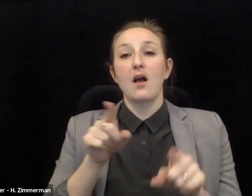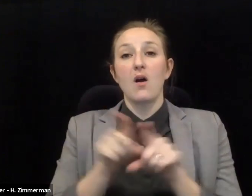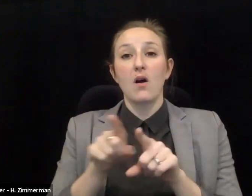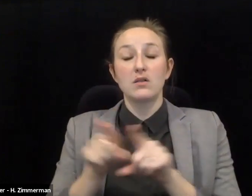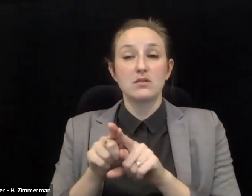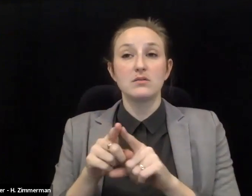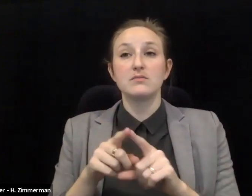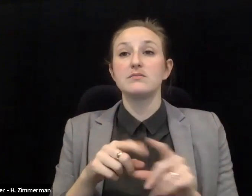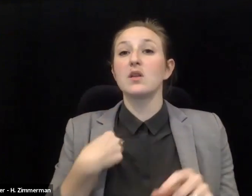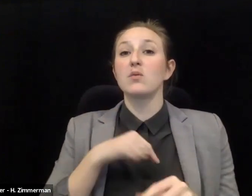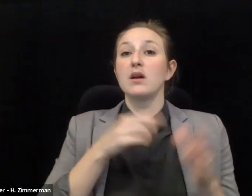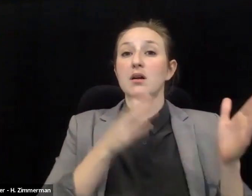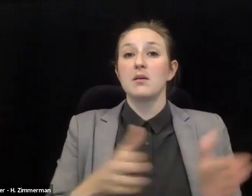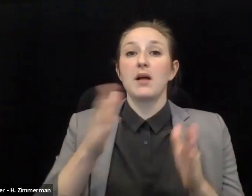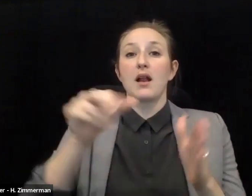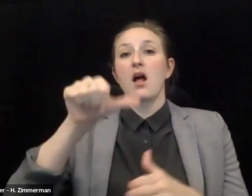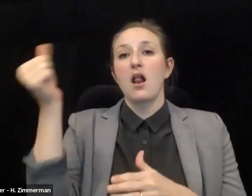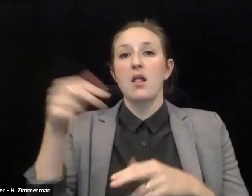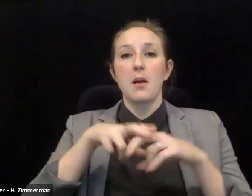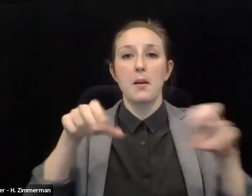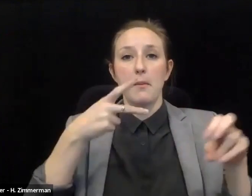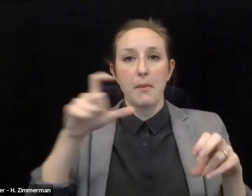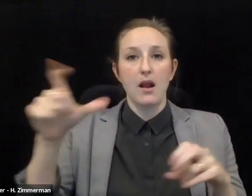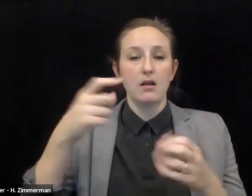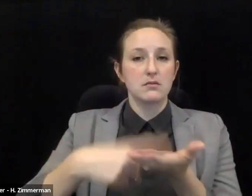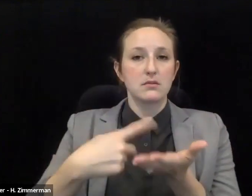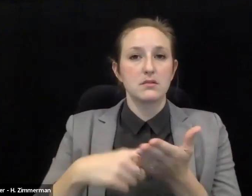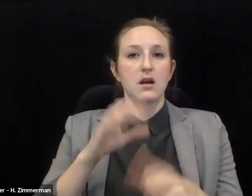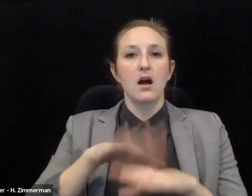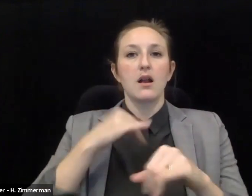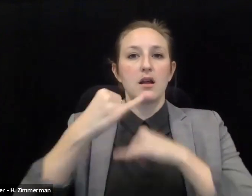planning another panel discussion on international students with disabilities.